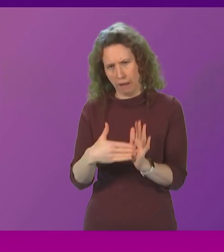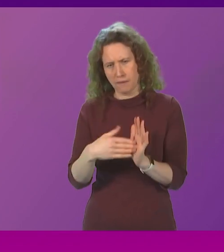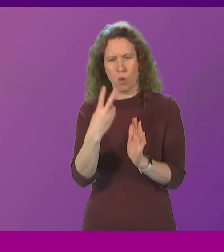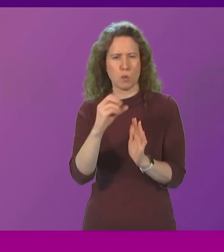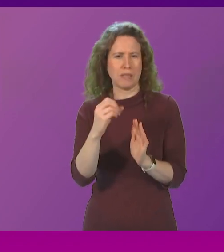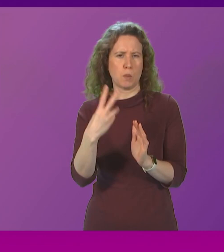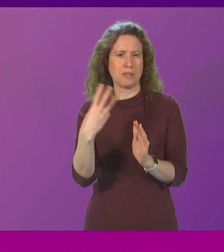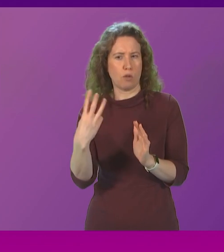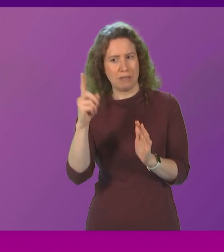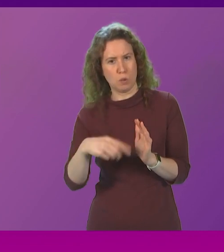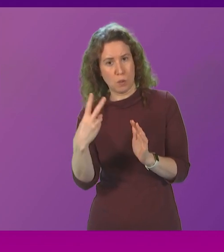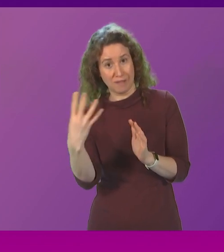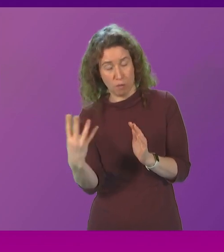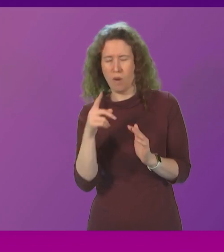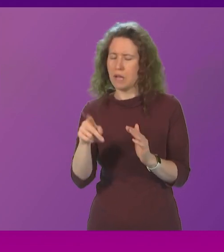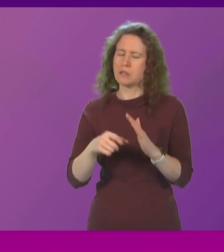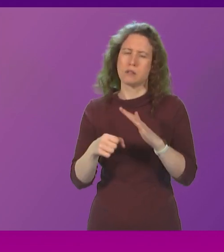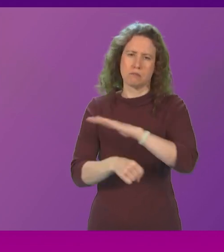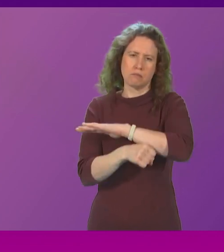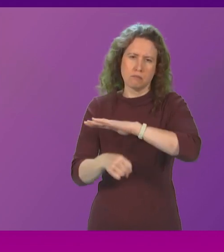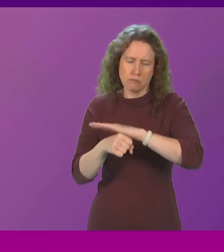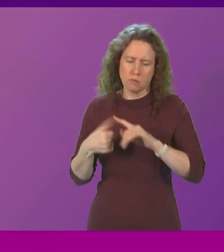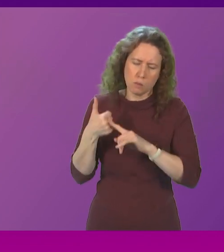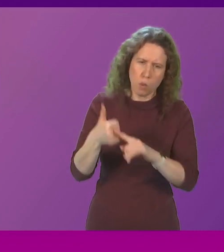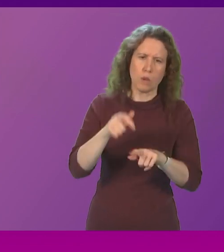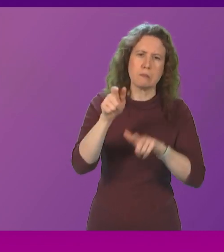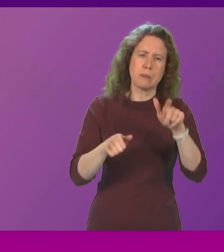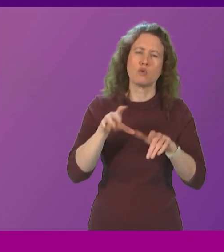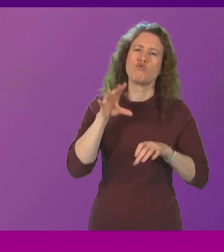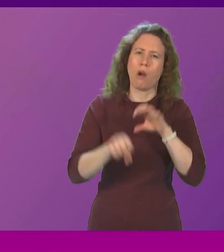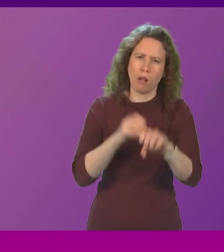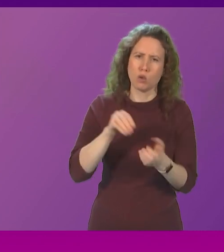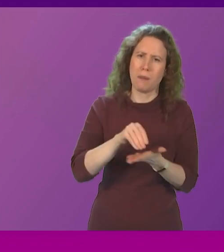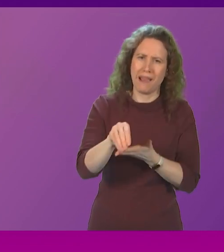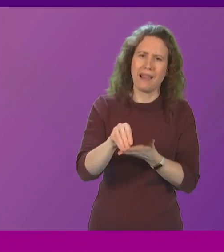That fund is a critical plank in our support for people who are struggling with their energy costs.